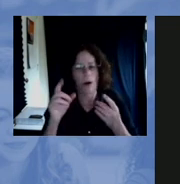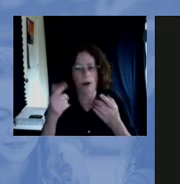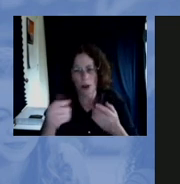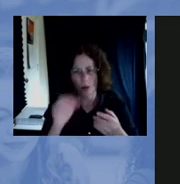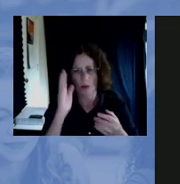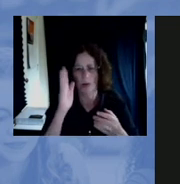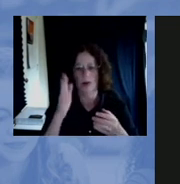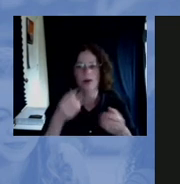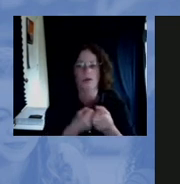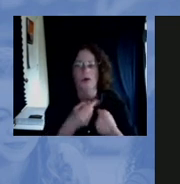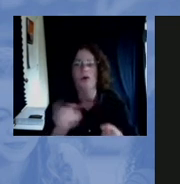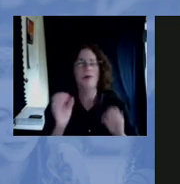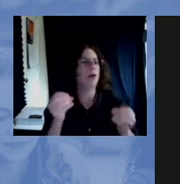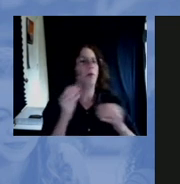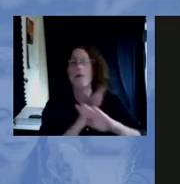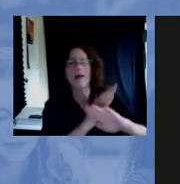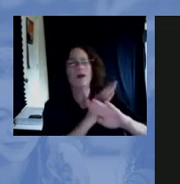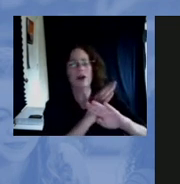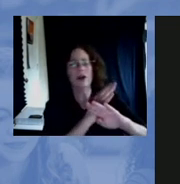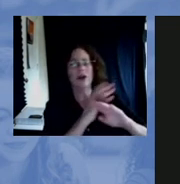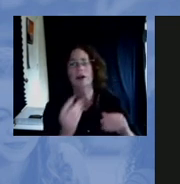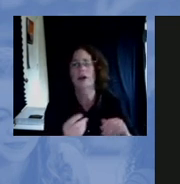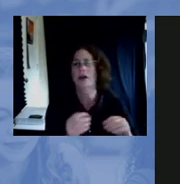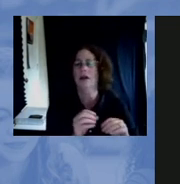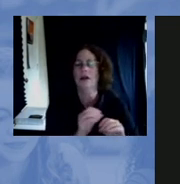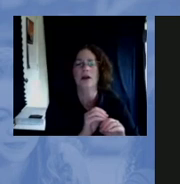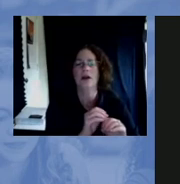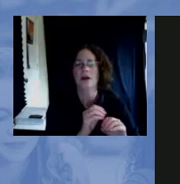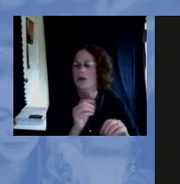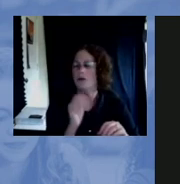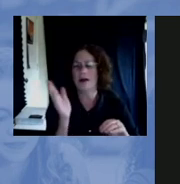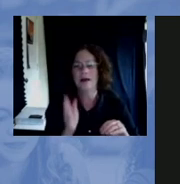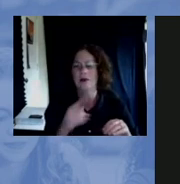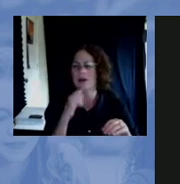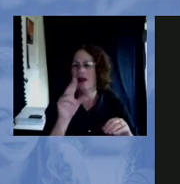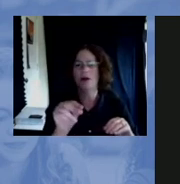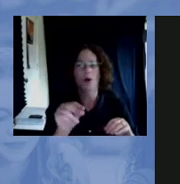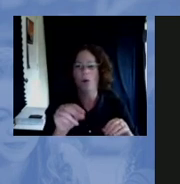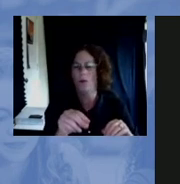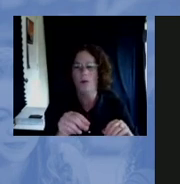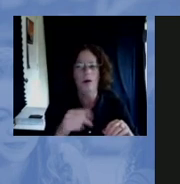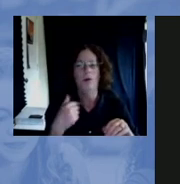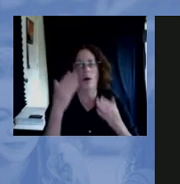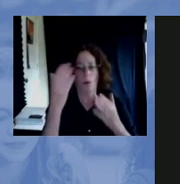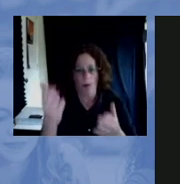THEM. THERE IS NO BARRIER. THERE'S NOT A NO THAT YOU CANNOT DO THIS. WE OFFER AND MAKE IT SO THAT THEY ARE SUCCESSFUL